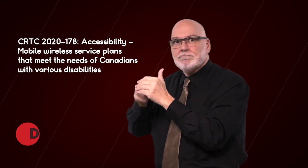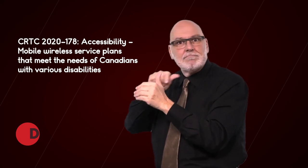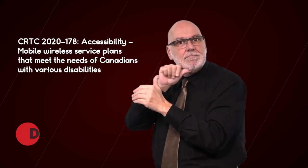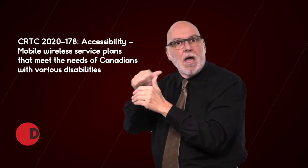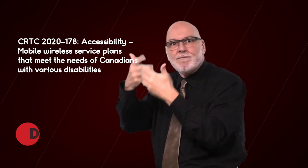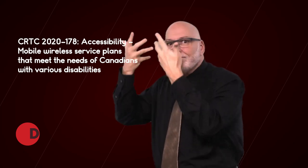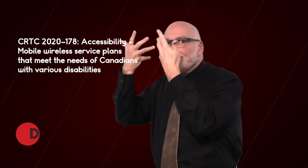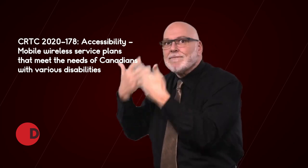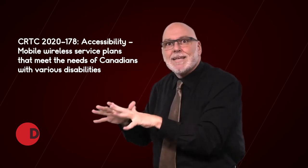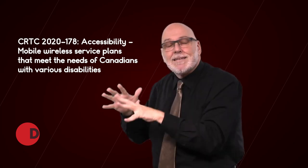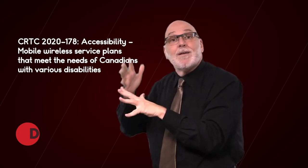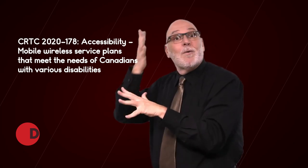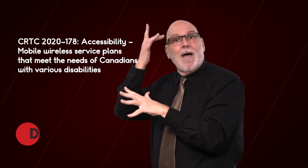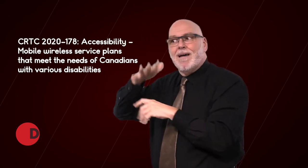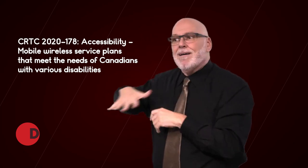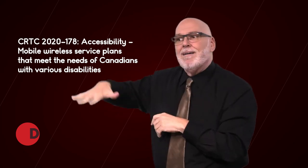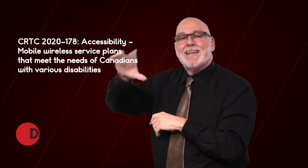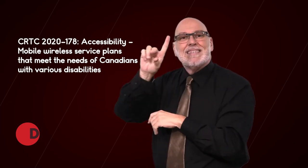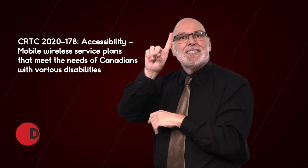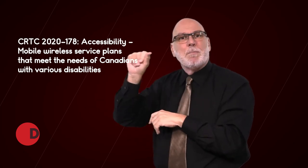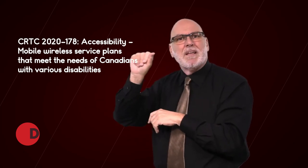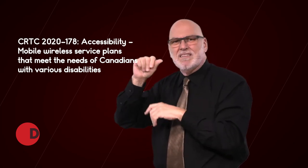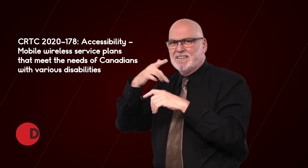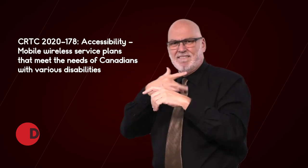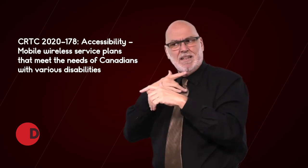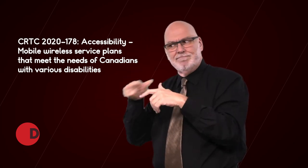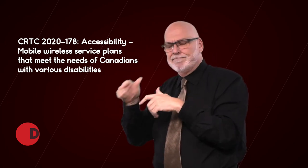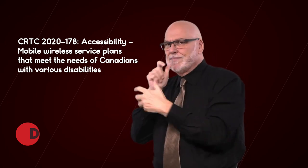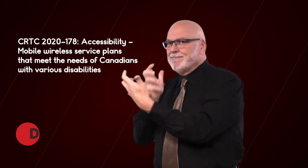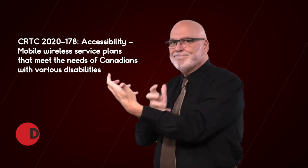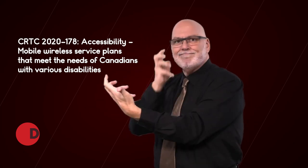that meet the needs of Canadians with various disabilities"